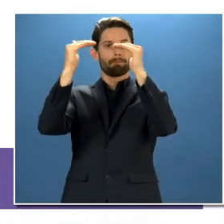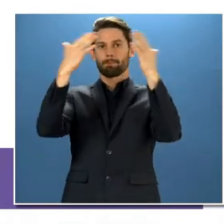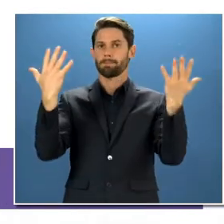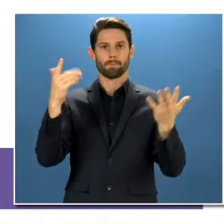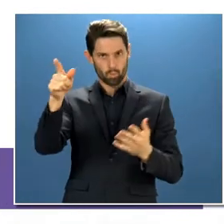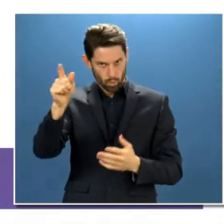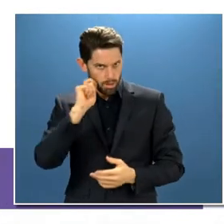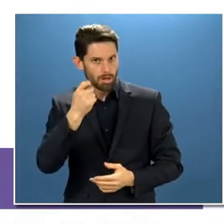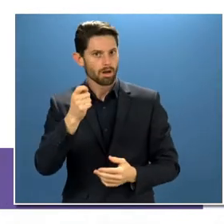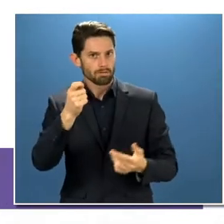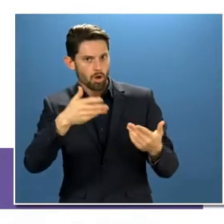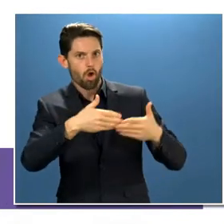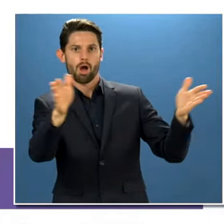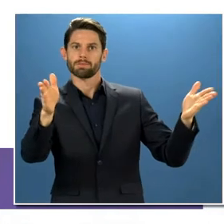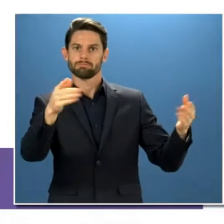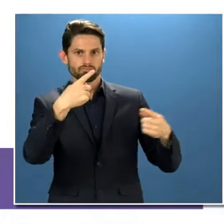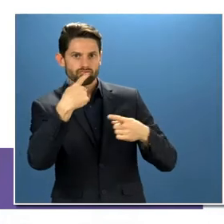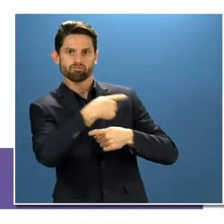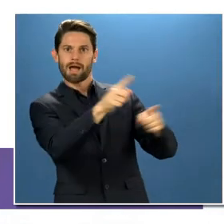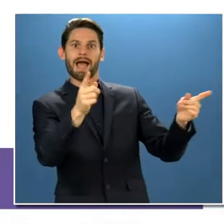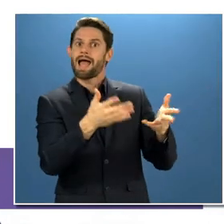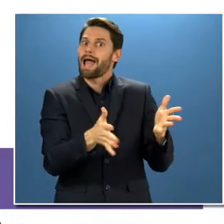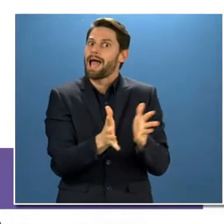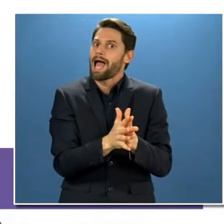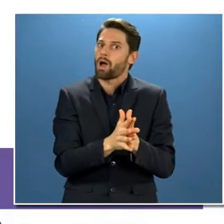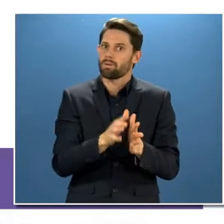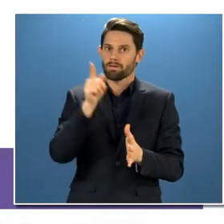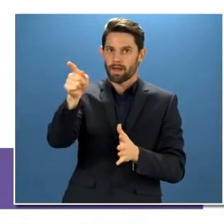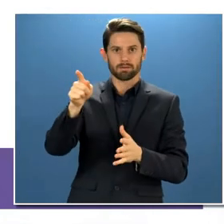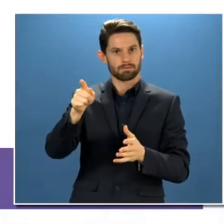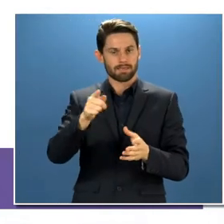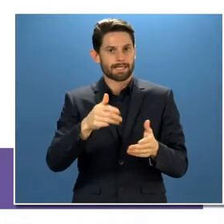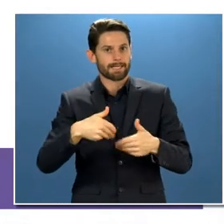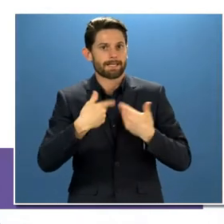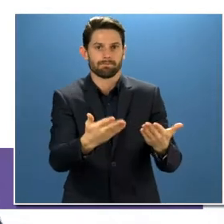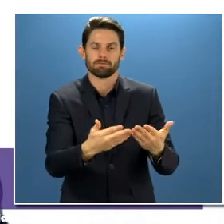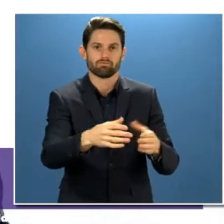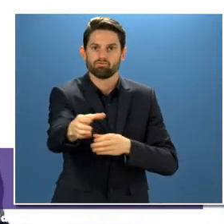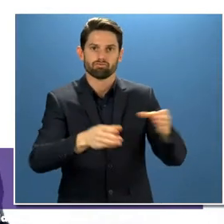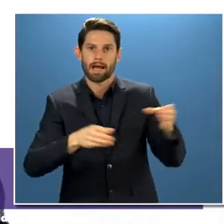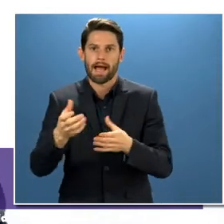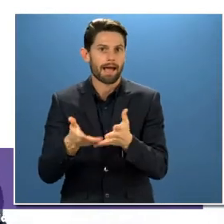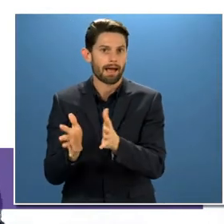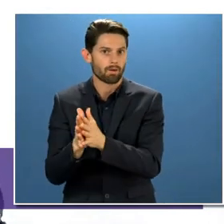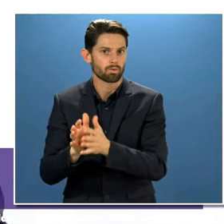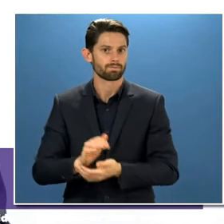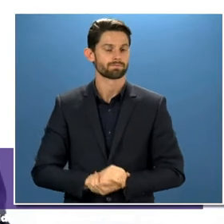transparent about telling the story how we do. The reason why the Australian Human Rights Commission and myself as